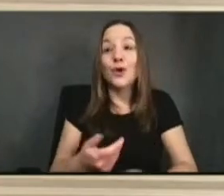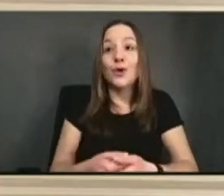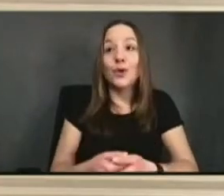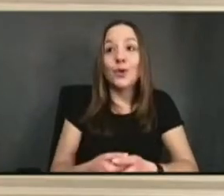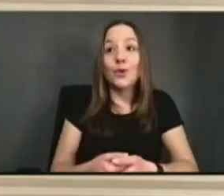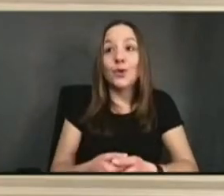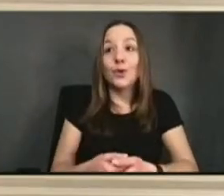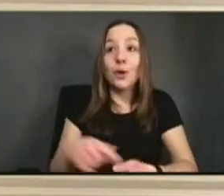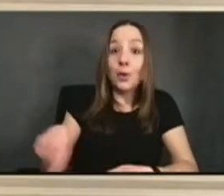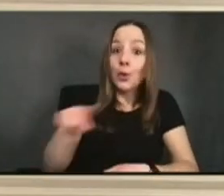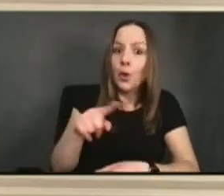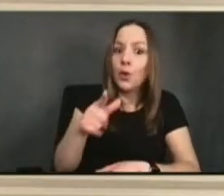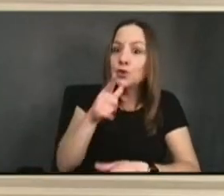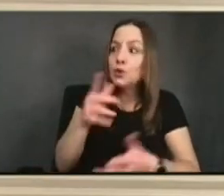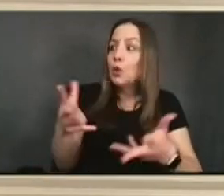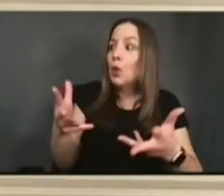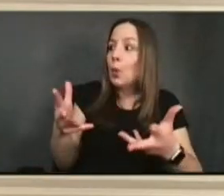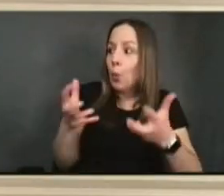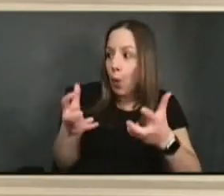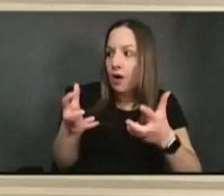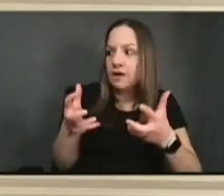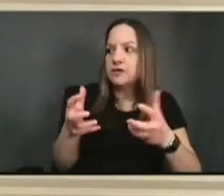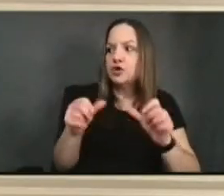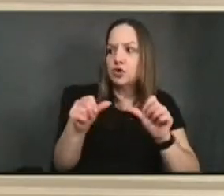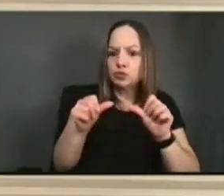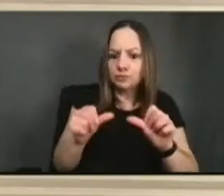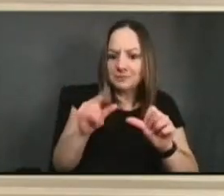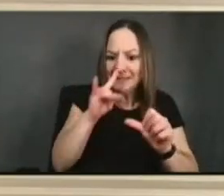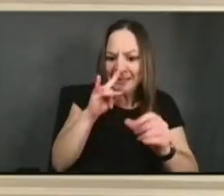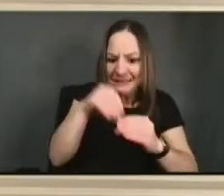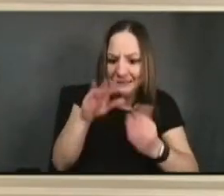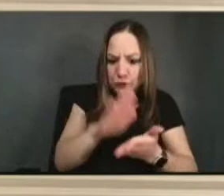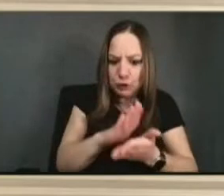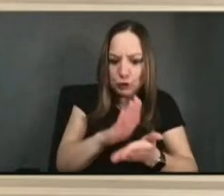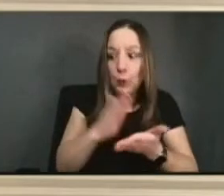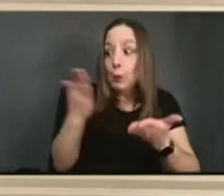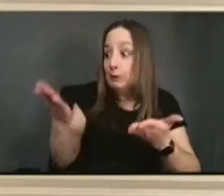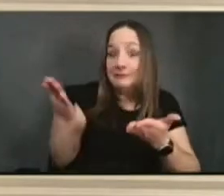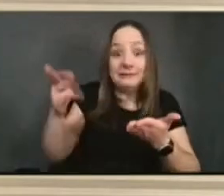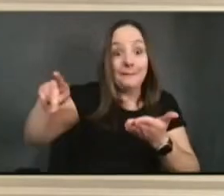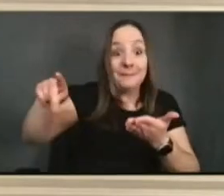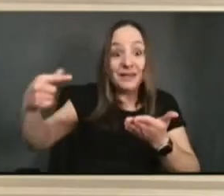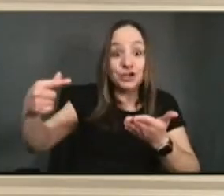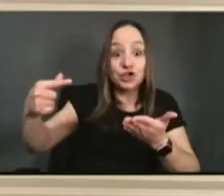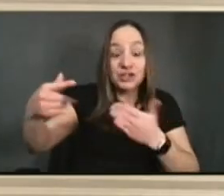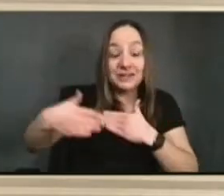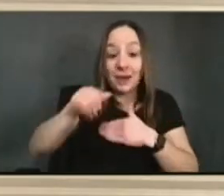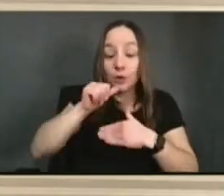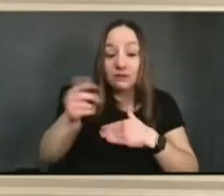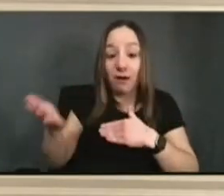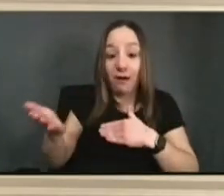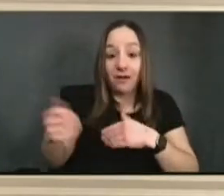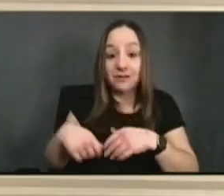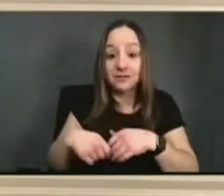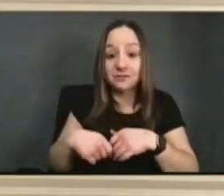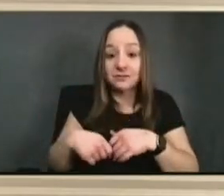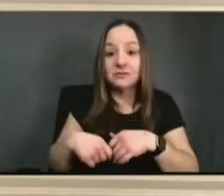So for those who are adamant about folks staying in school, they're not in school and for